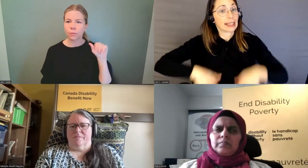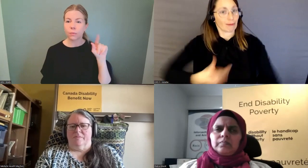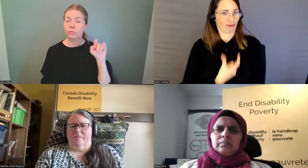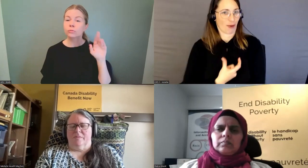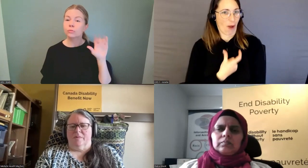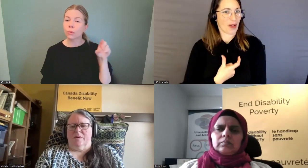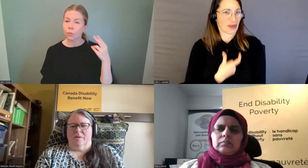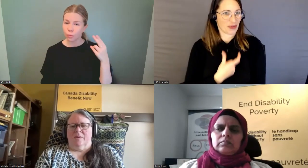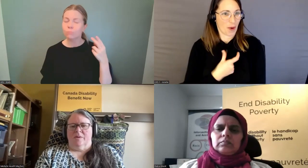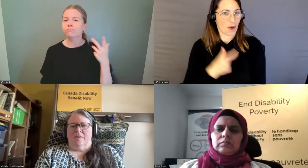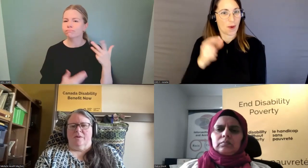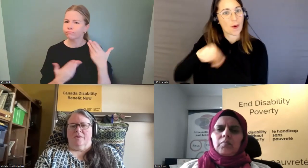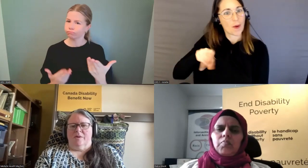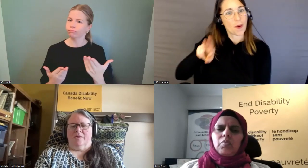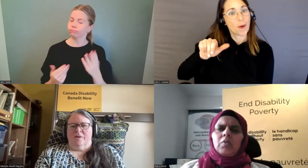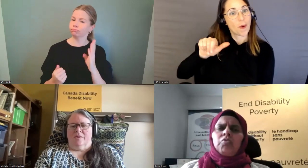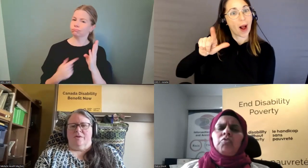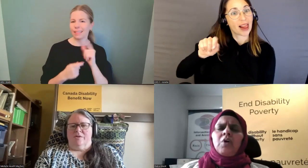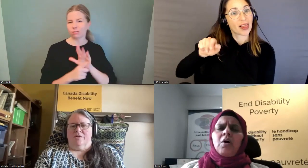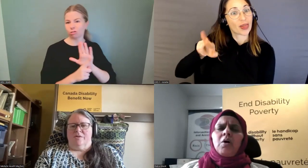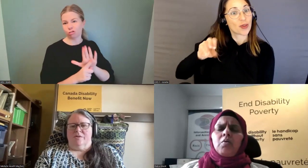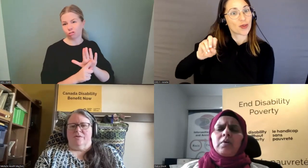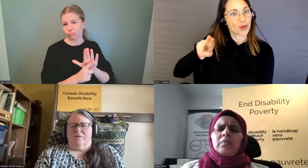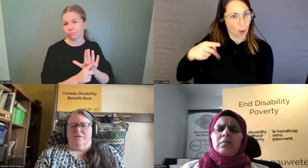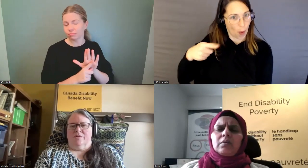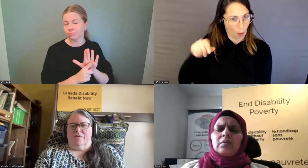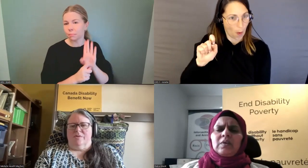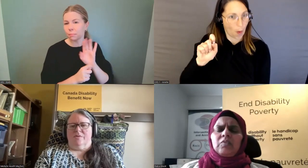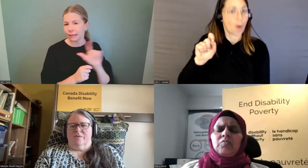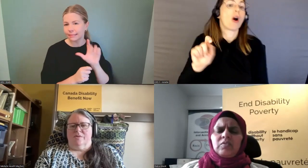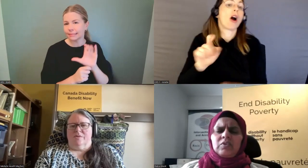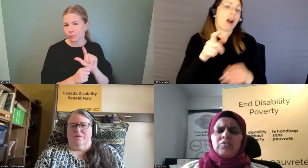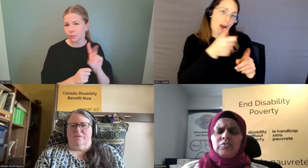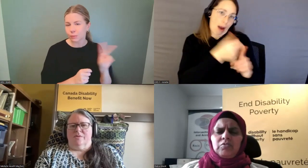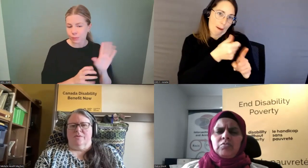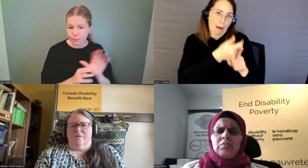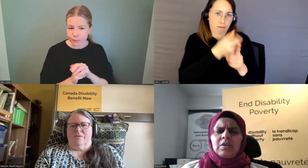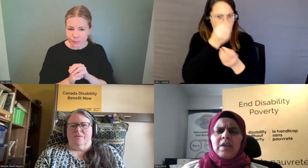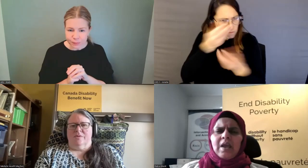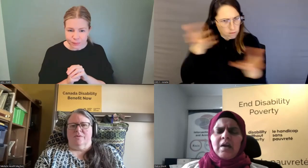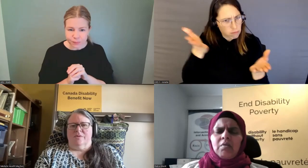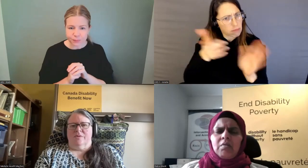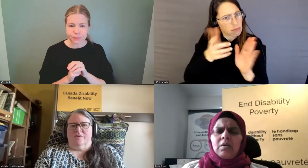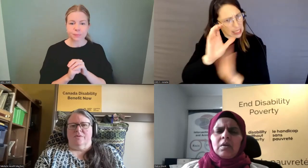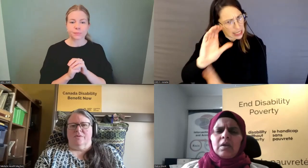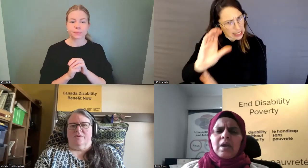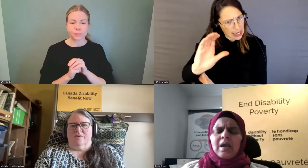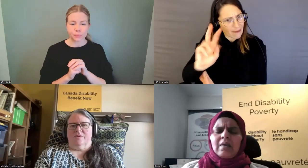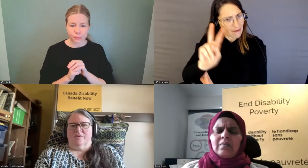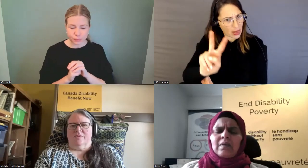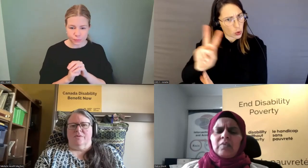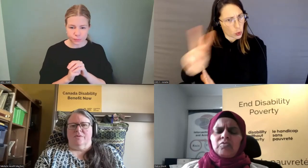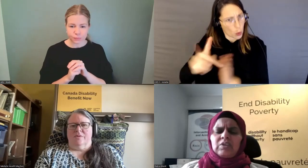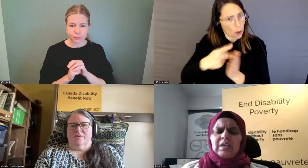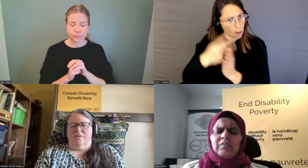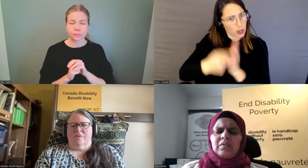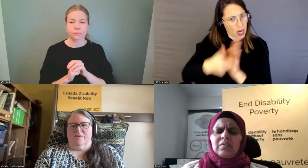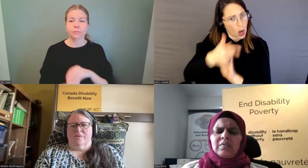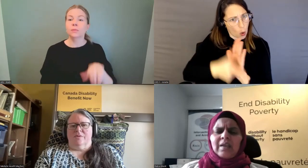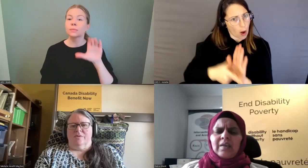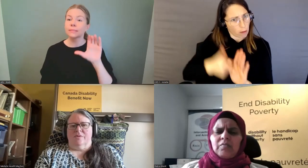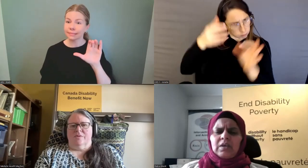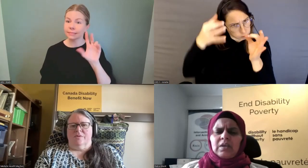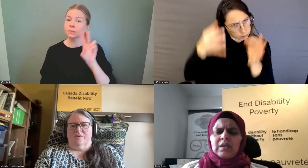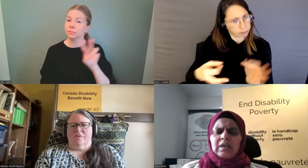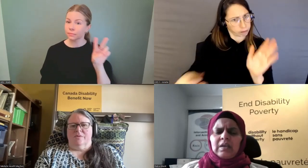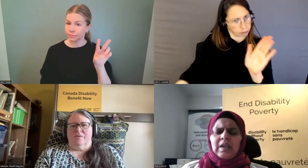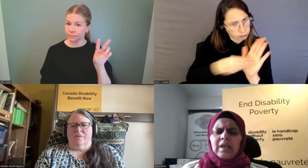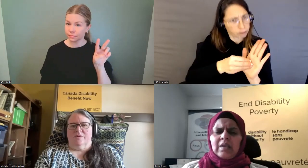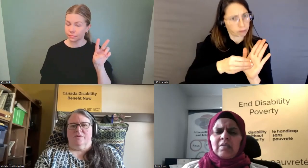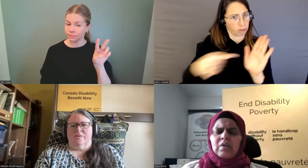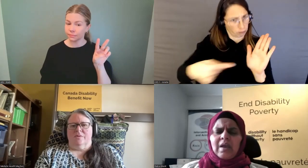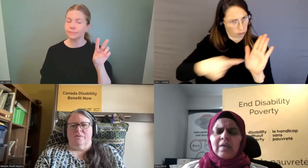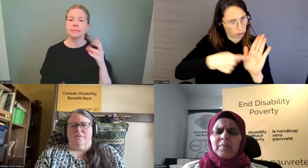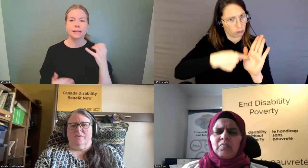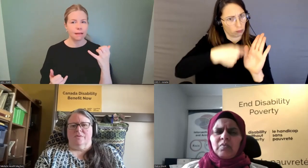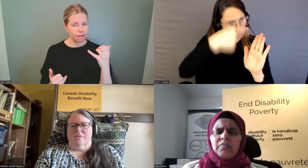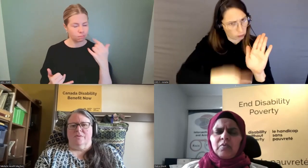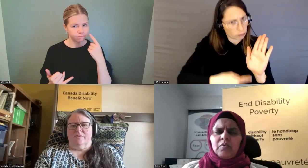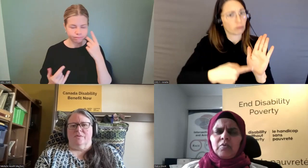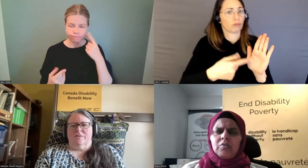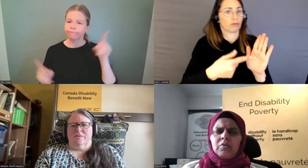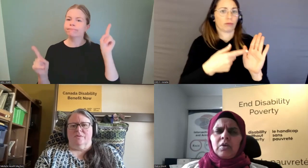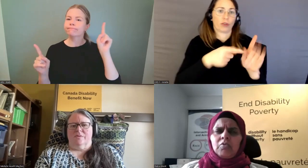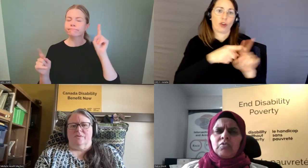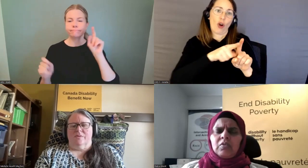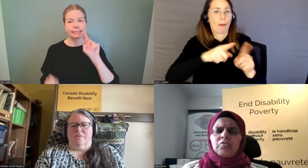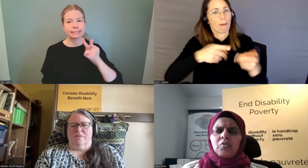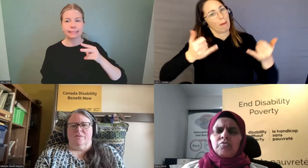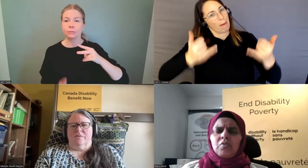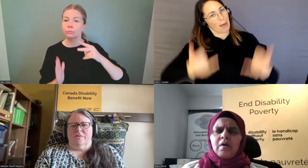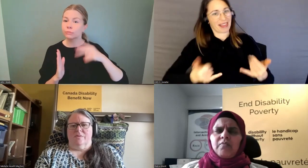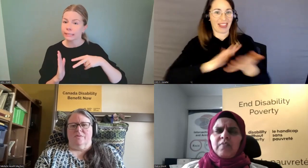SO BILL C-22 NOW HAS ACHIEVED SECOND READING AND HAS BEEN REFERRED TO THE SOCIAL AFFAIRS